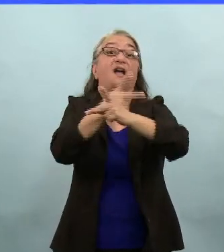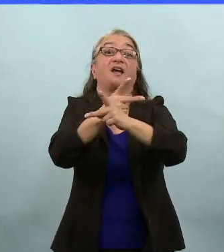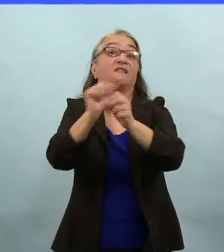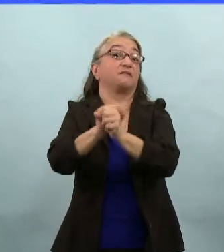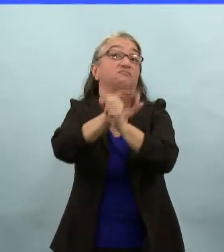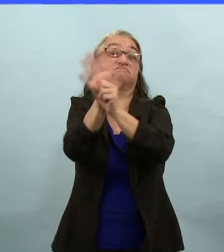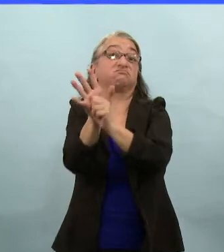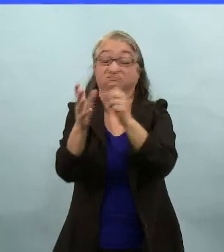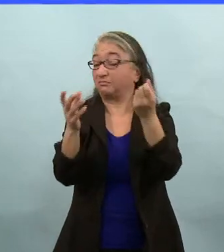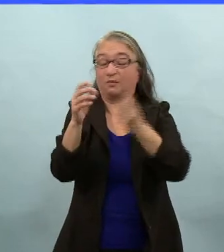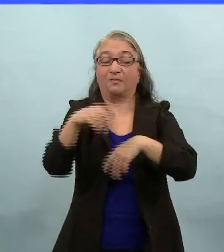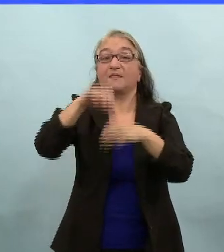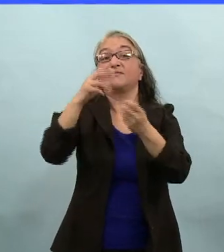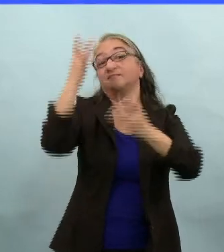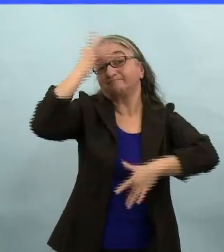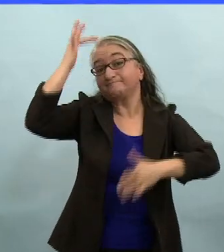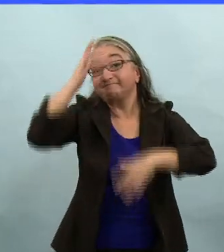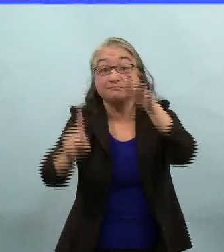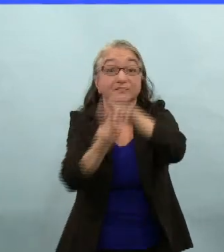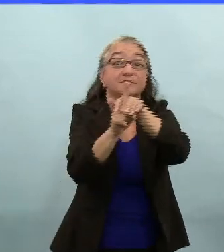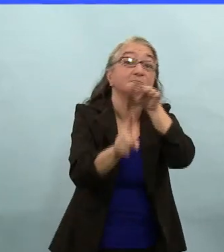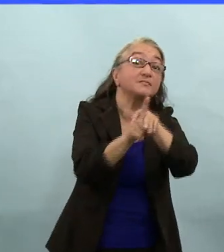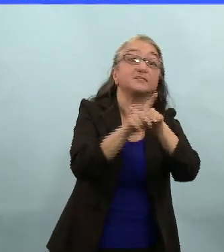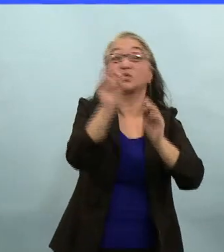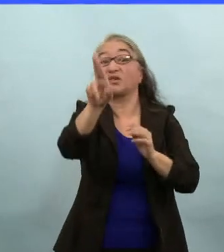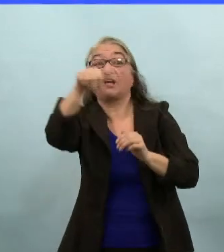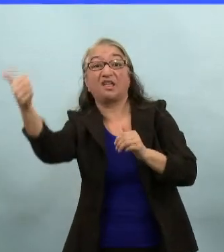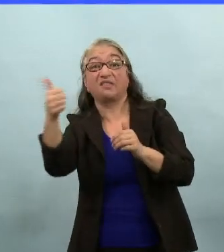so while there's no question that we want children protected against omicron